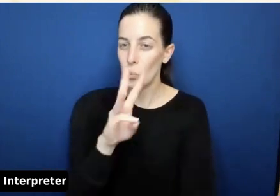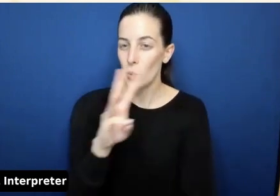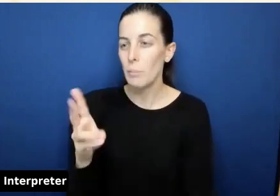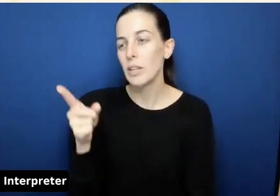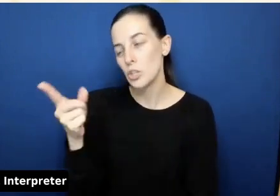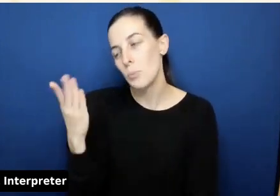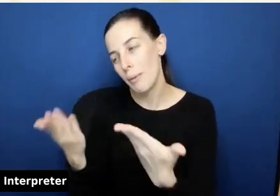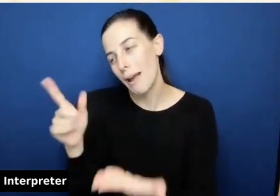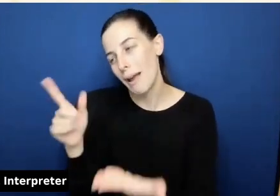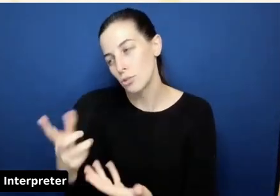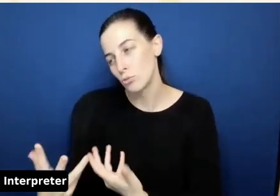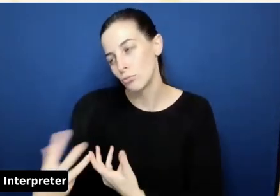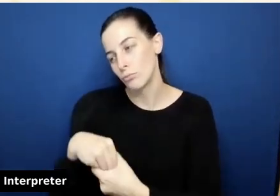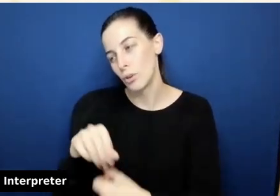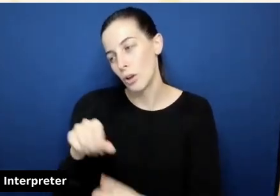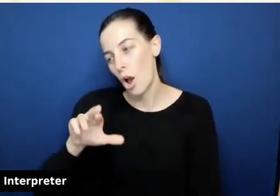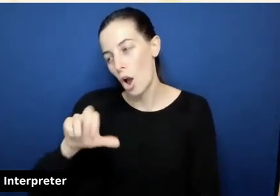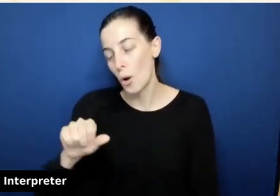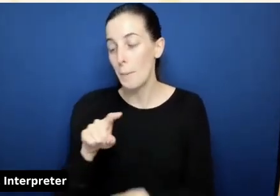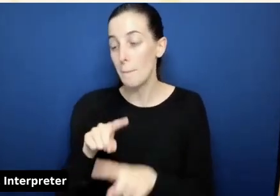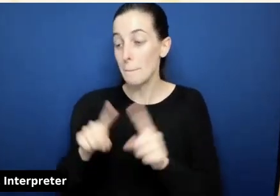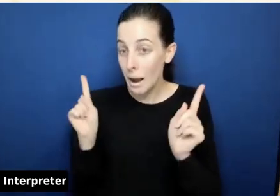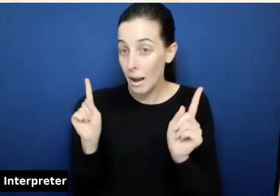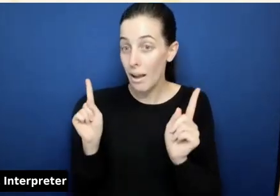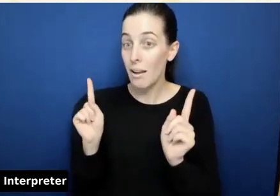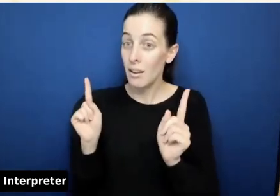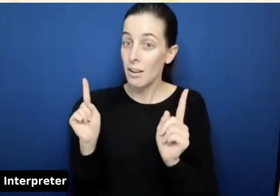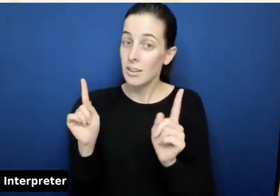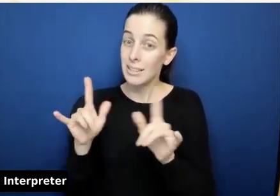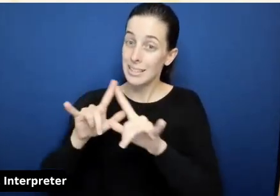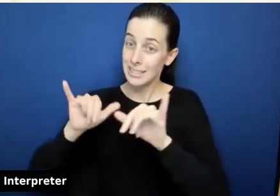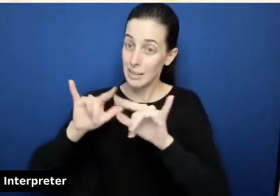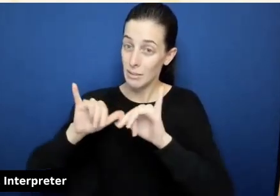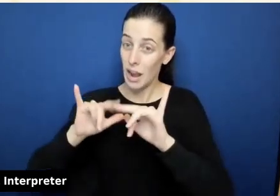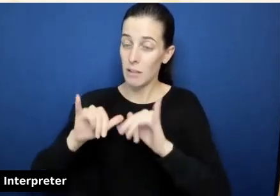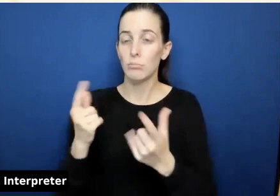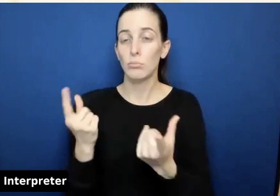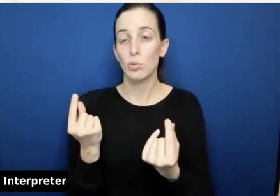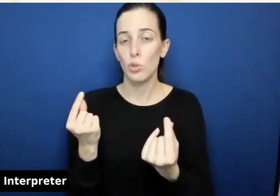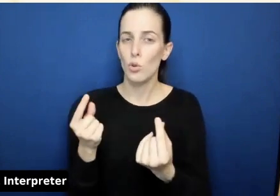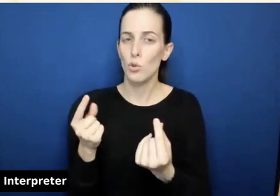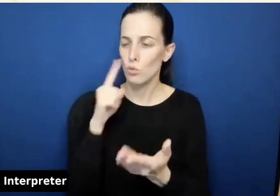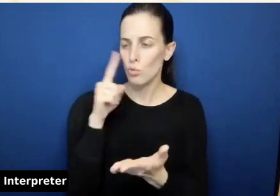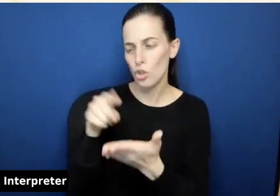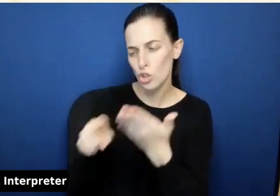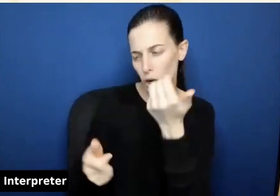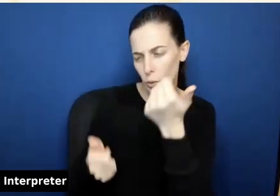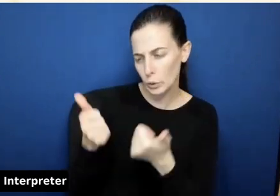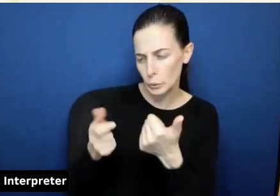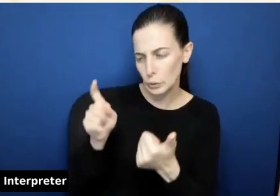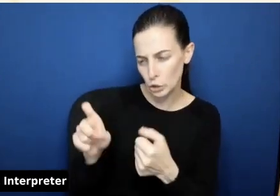Ok. But during design time, we can also check what components we should use, so that we can use the minimum of ARIA.